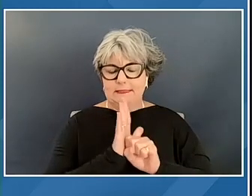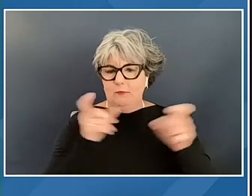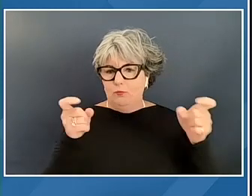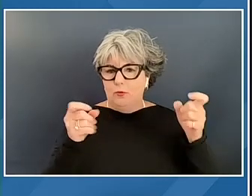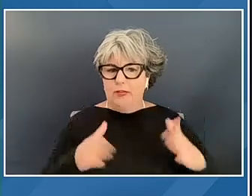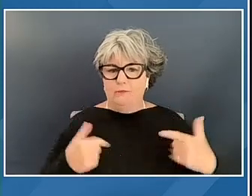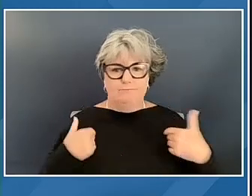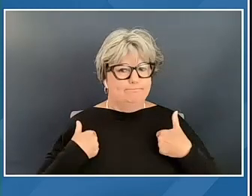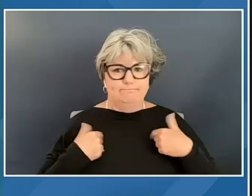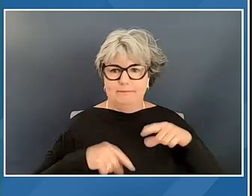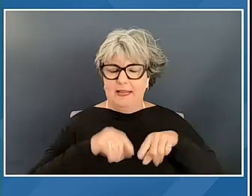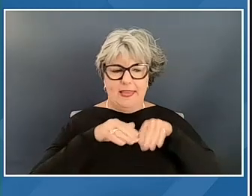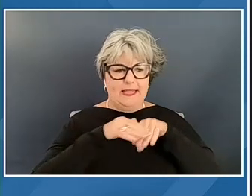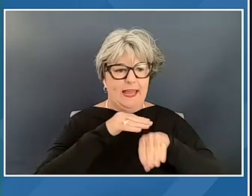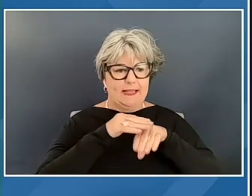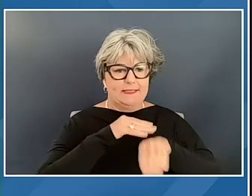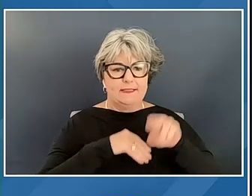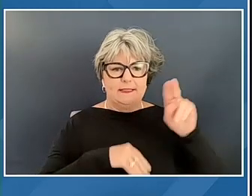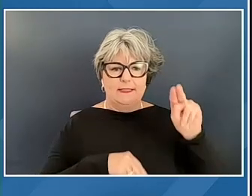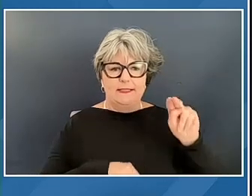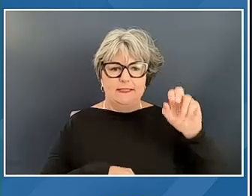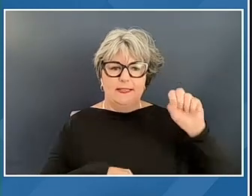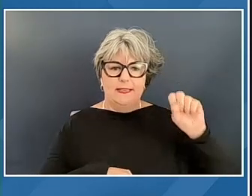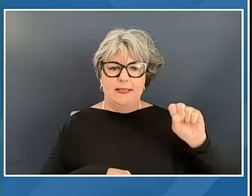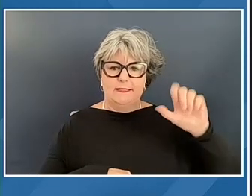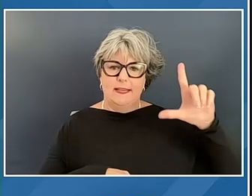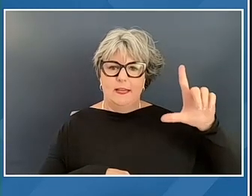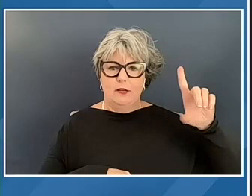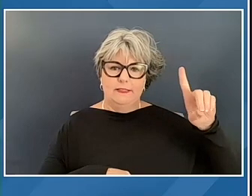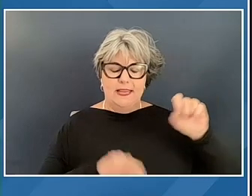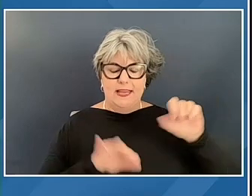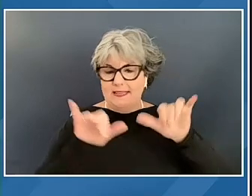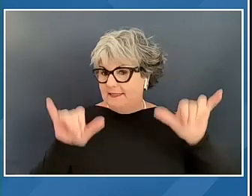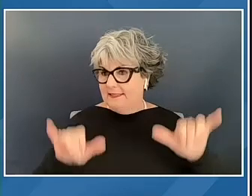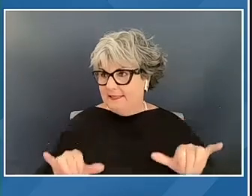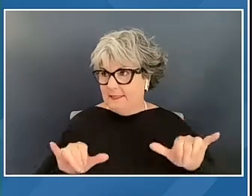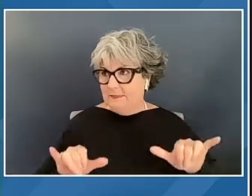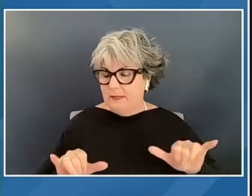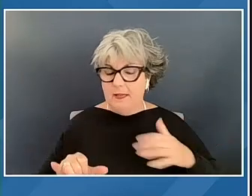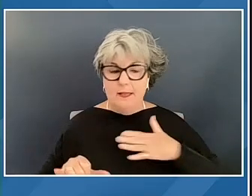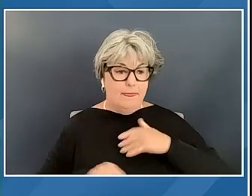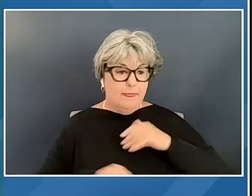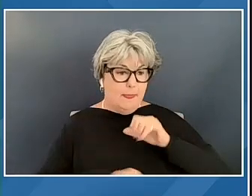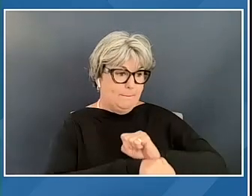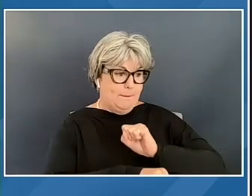access the NSLDS system, and that makes my job just so much more difficult.